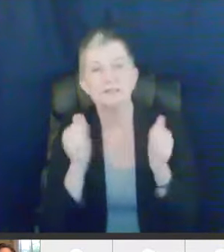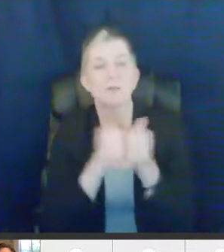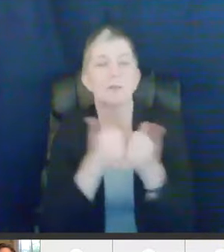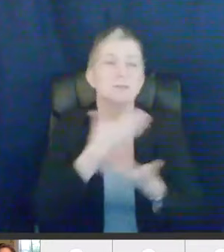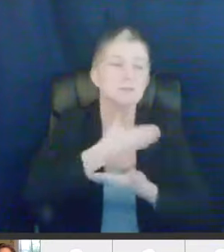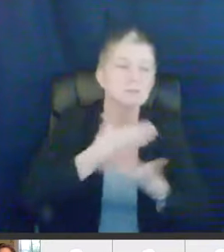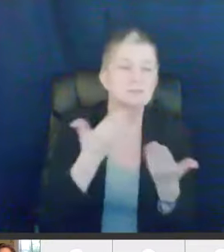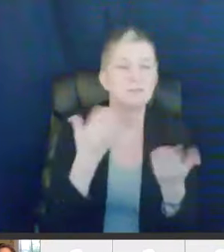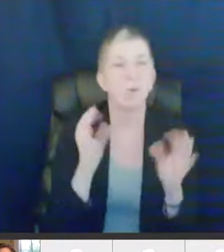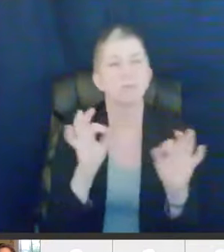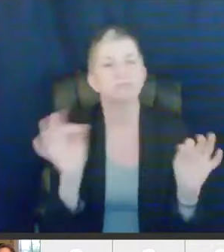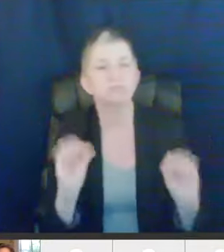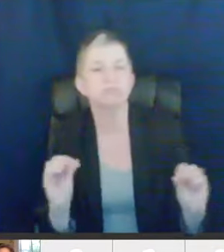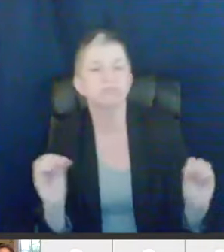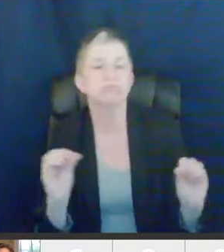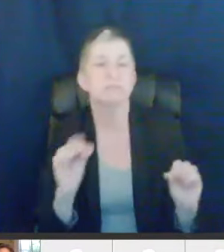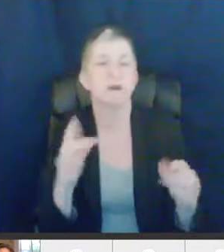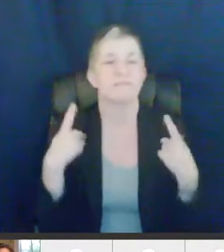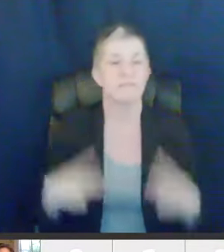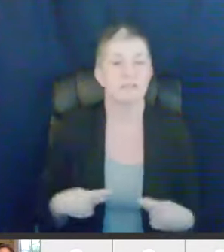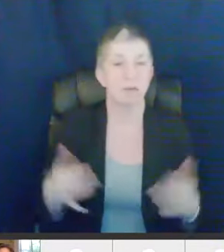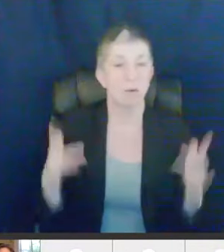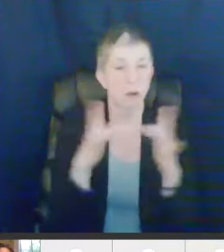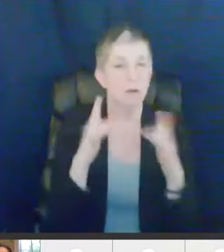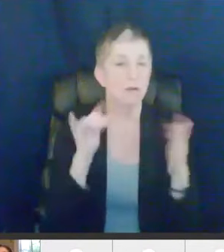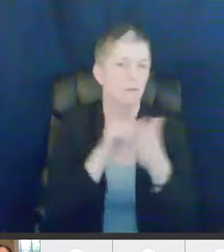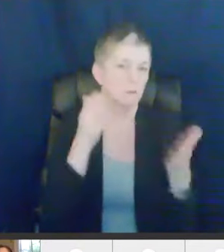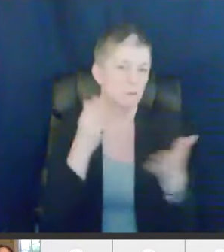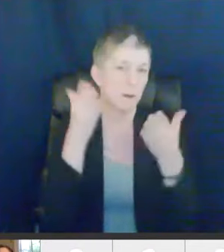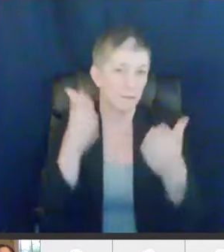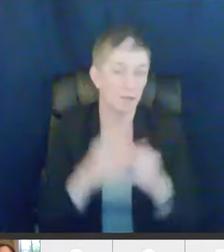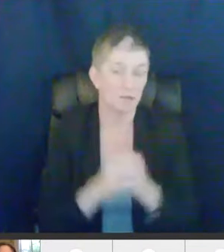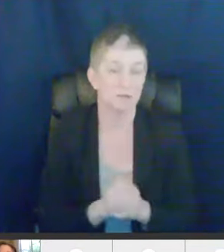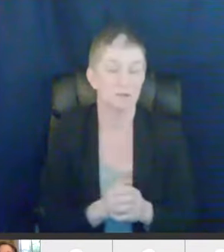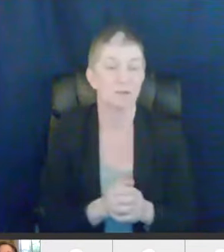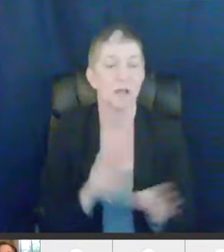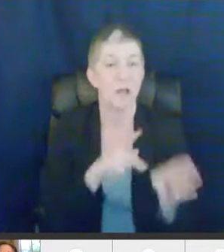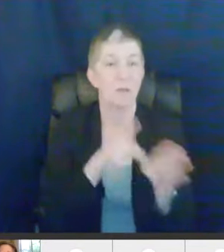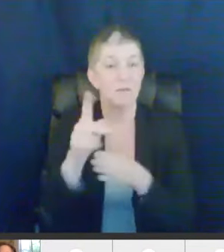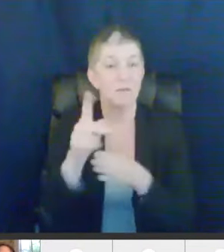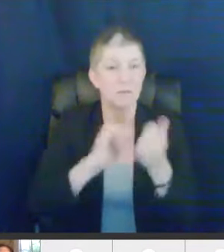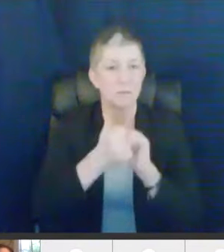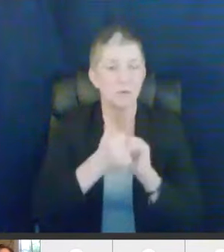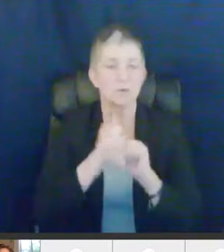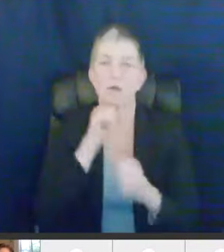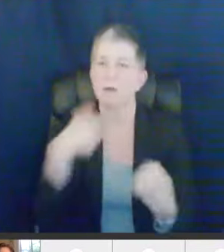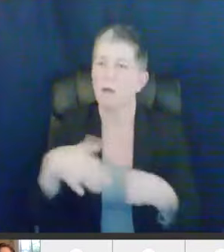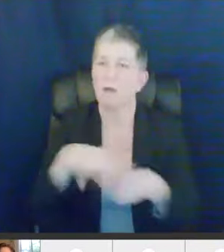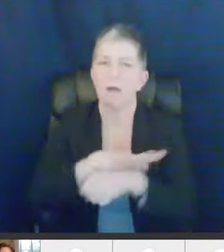are recommended and professional sports are not covered by this particular set